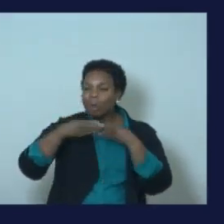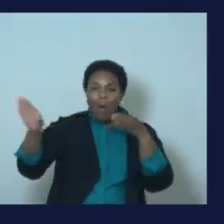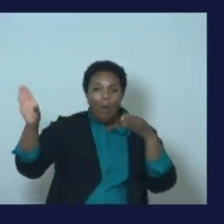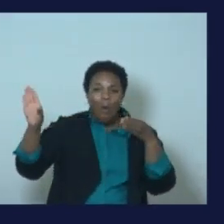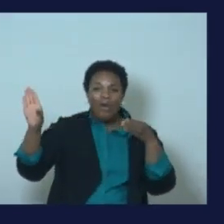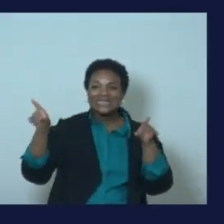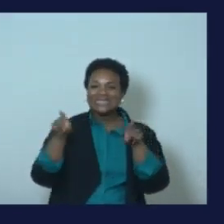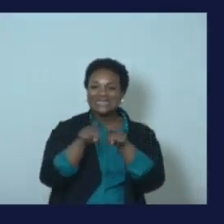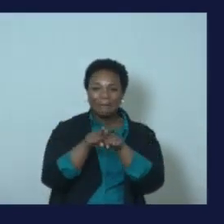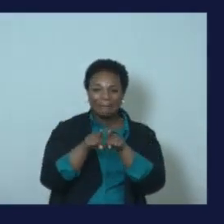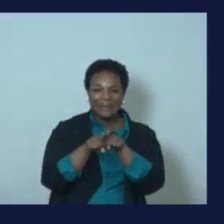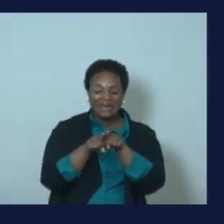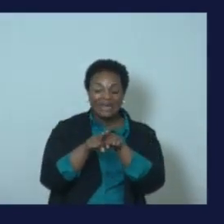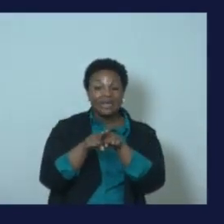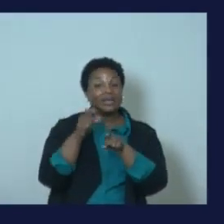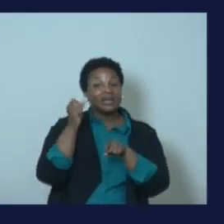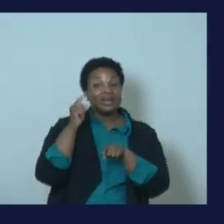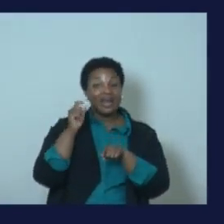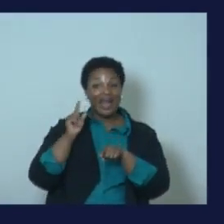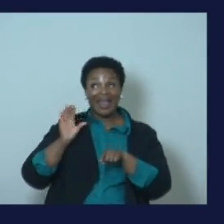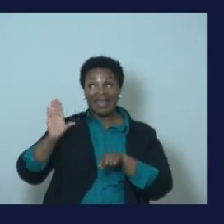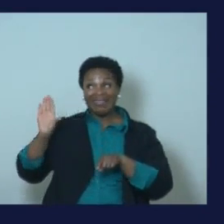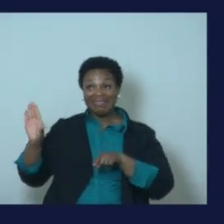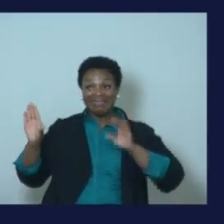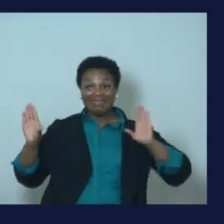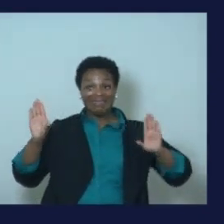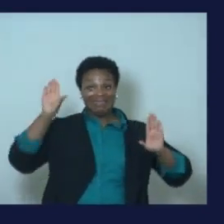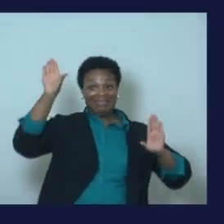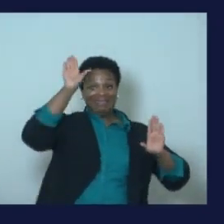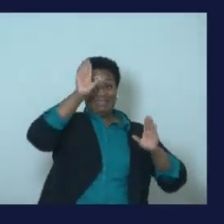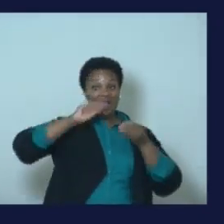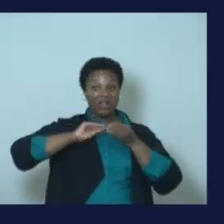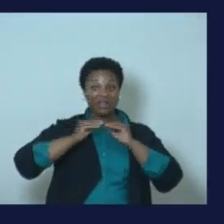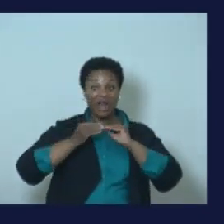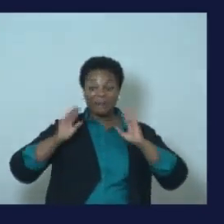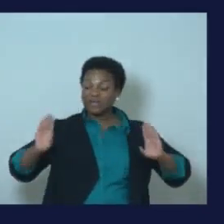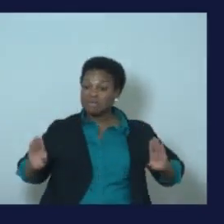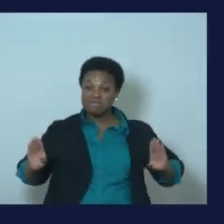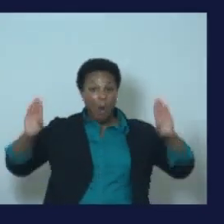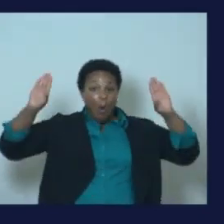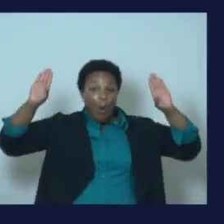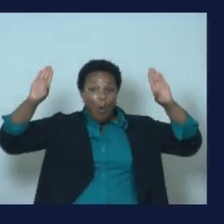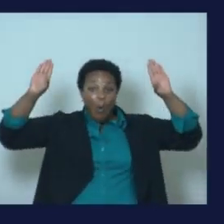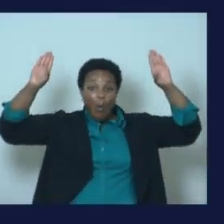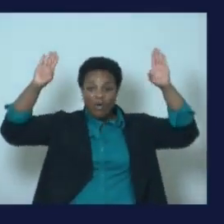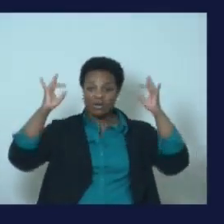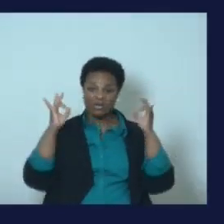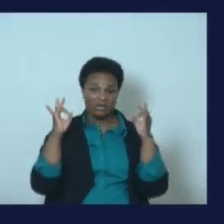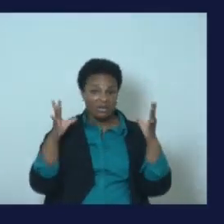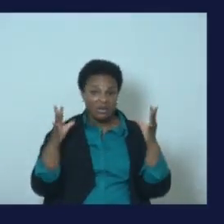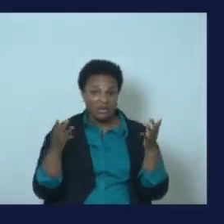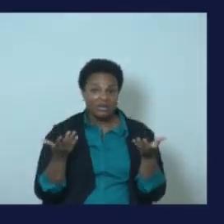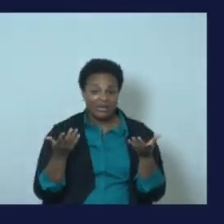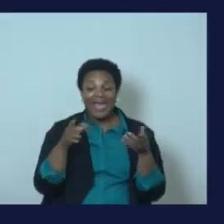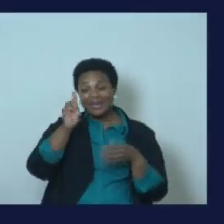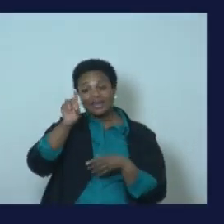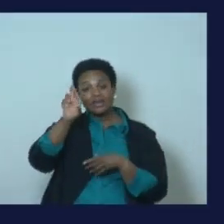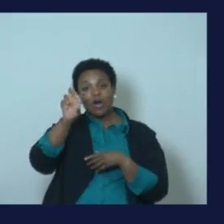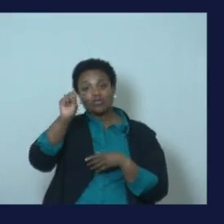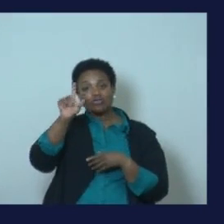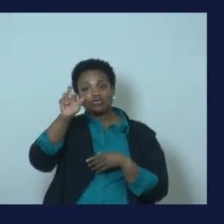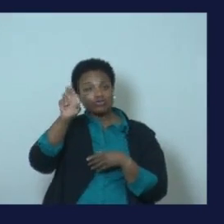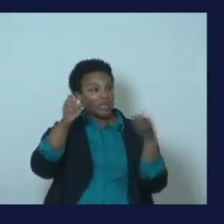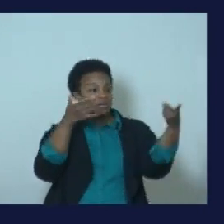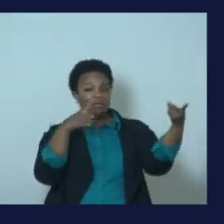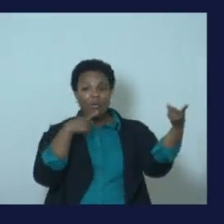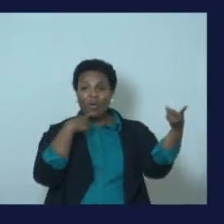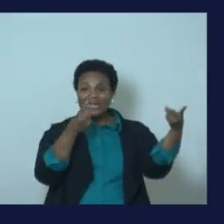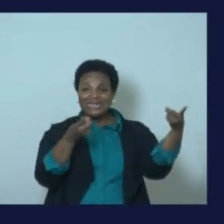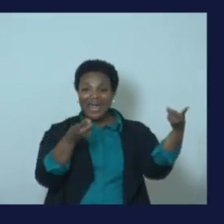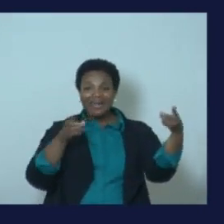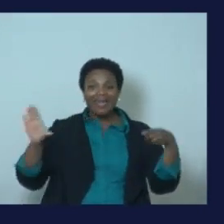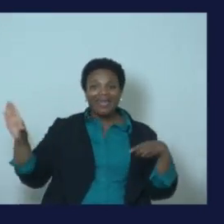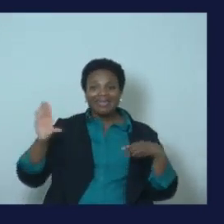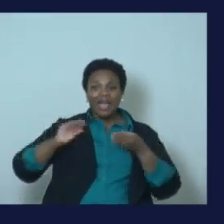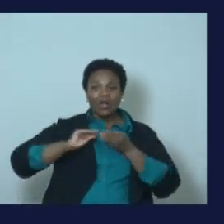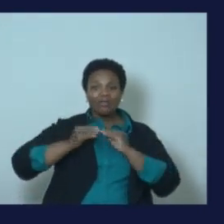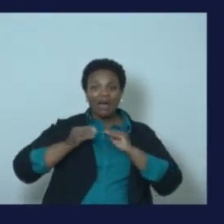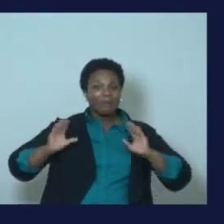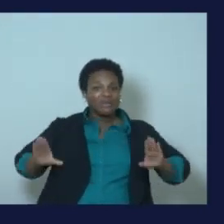FOR NIA QUITE FRANKLY COLORADO DID THE SAME BUT WE’RE GOING TO FOCUS ON THESE THREE STATES THEIR CASES ARE CLIMBING AND DOCTORS GRACE SHOWED YOU, YOU KNOW, WE’VE SEEN AN UPTICK IN